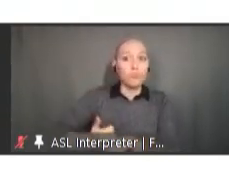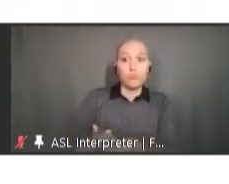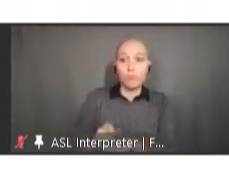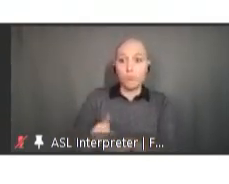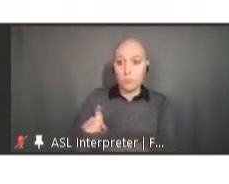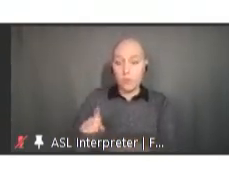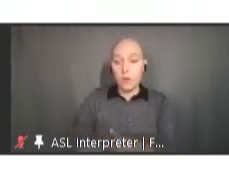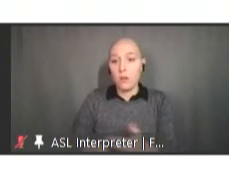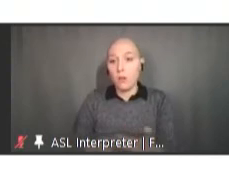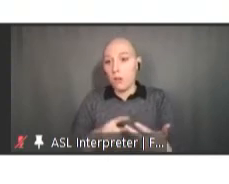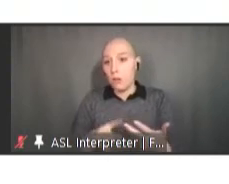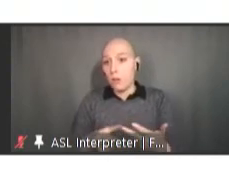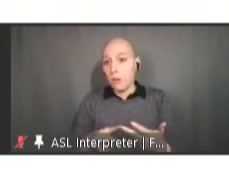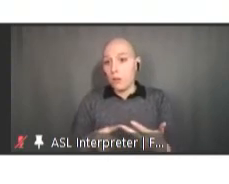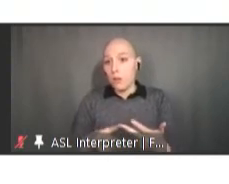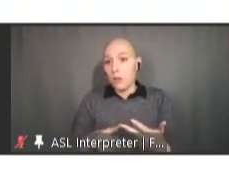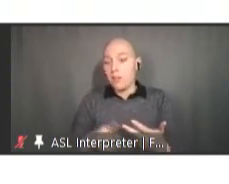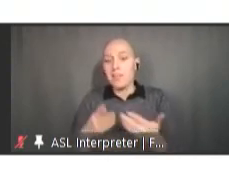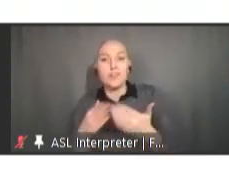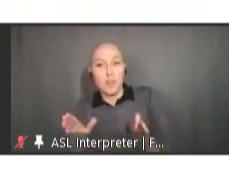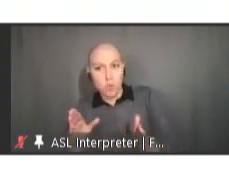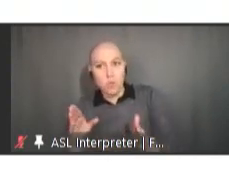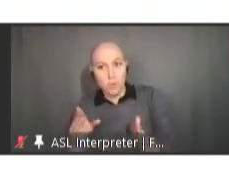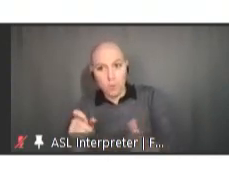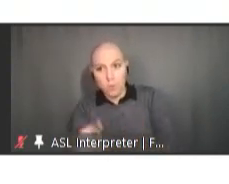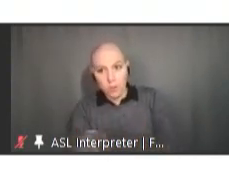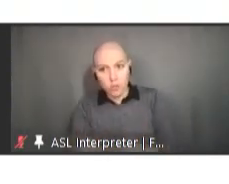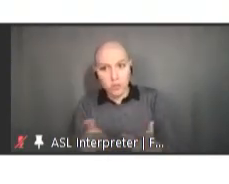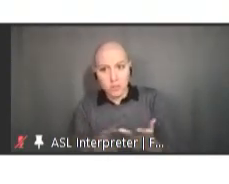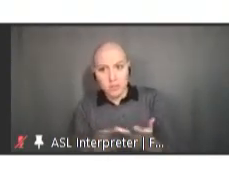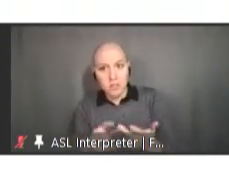And sort of the general question then is, how else can we